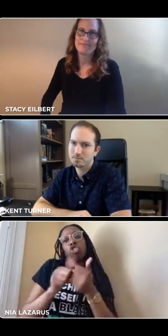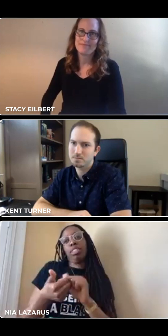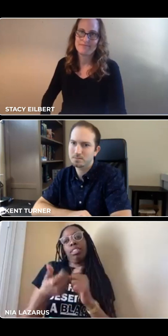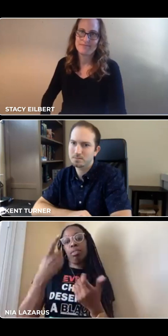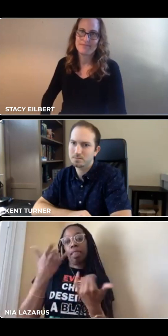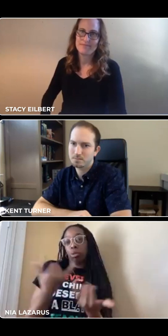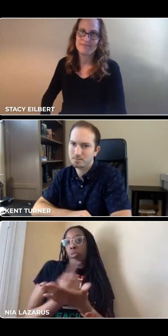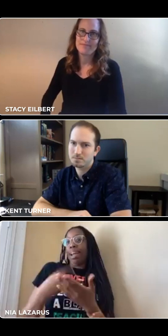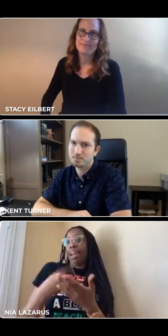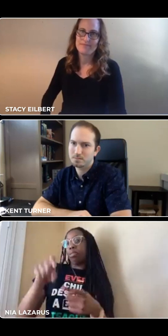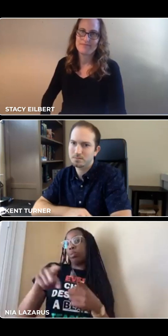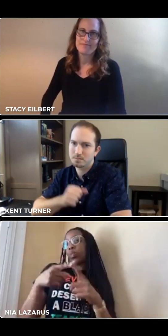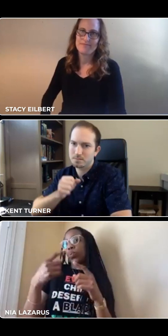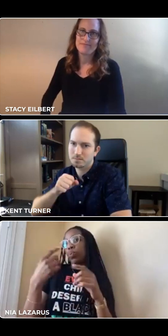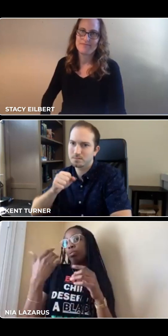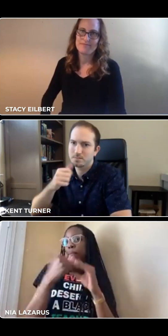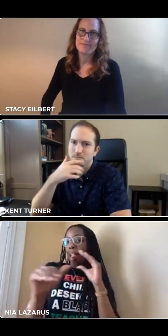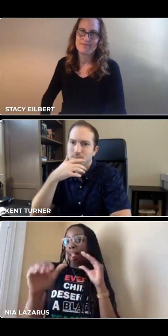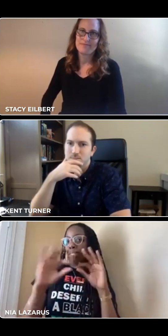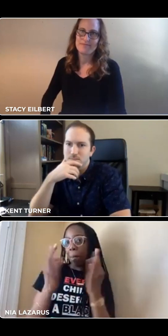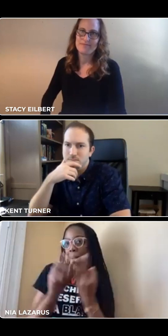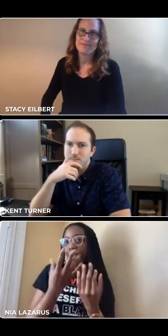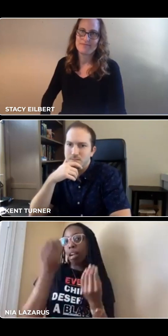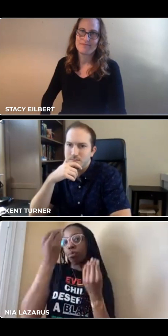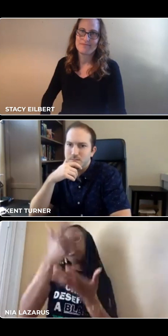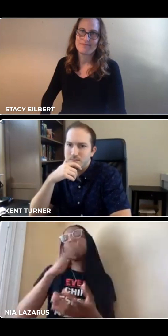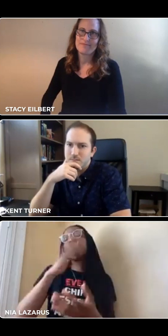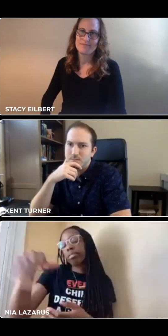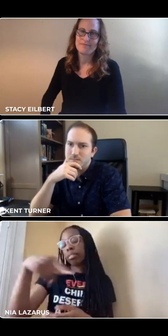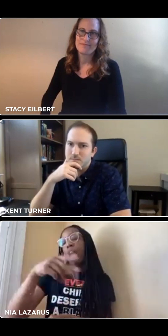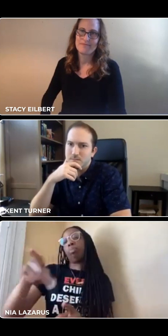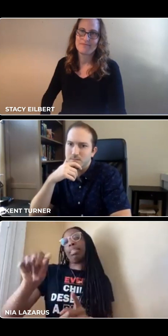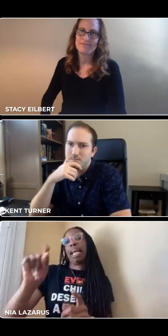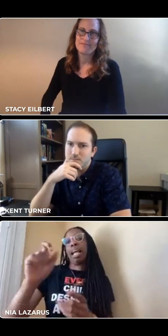But, in the process of changing, we're also changing everything. We're having to reach